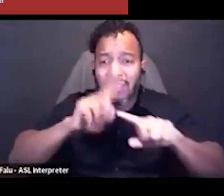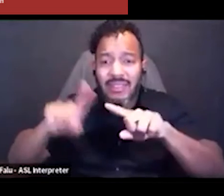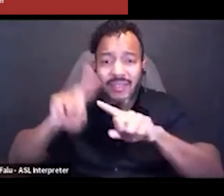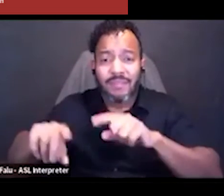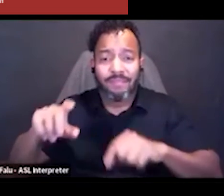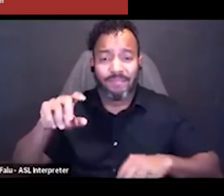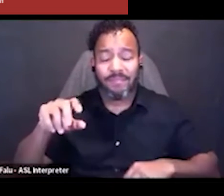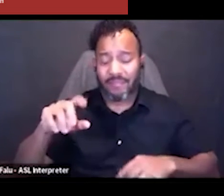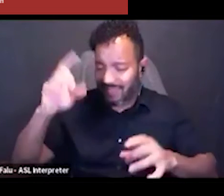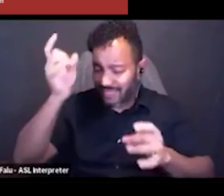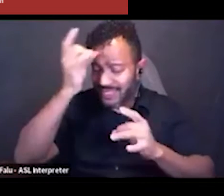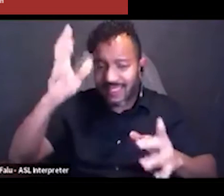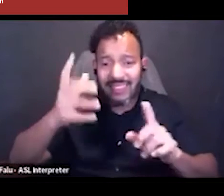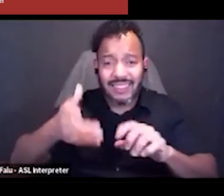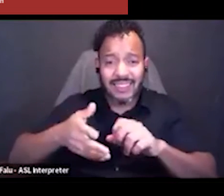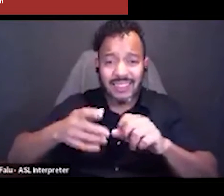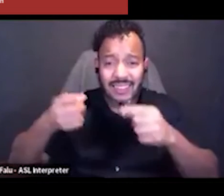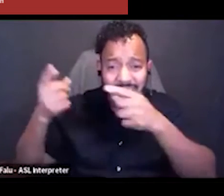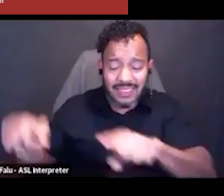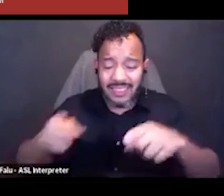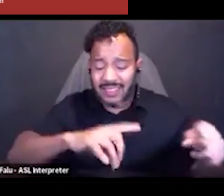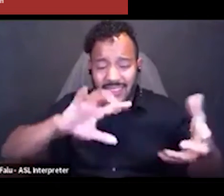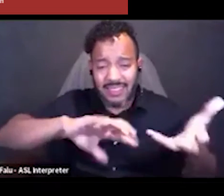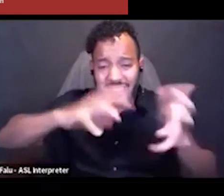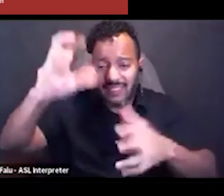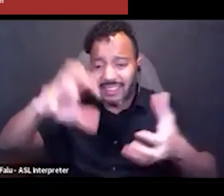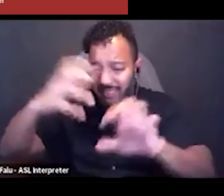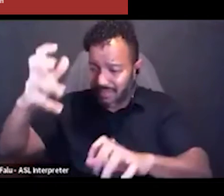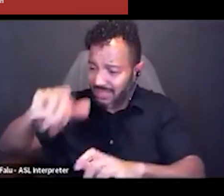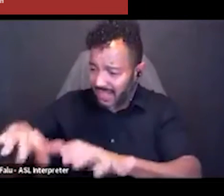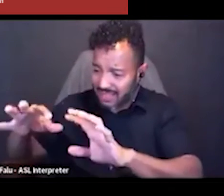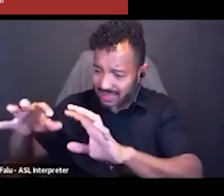issues related to climate change?